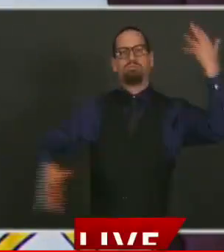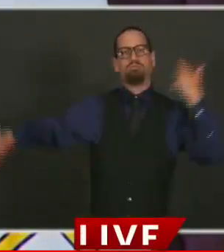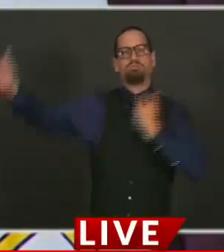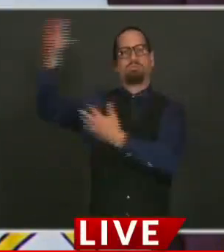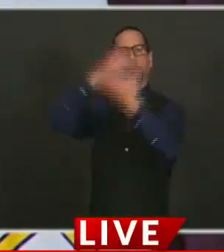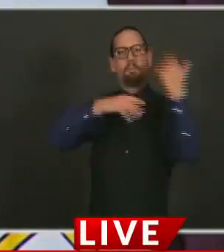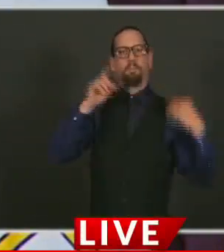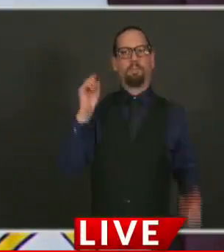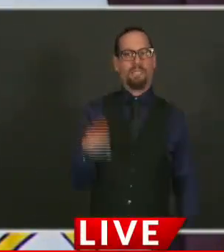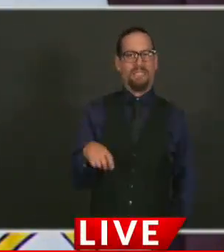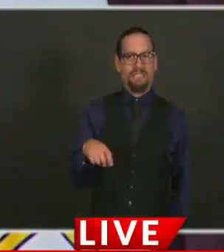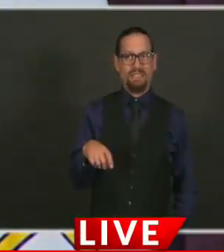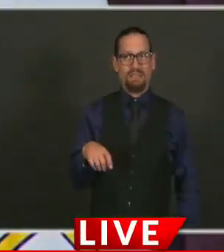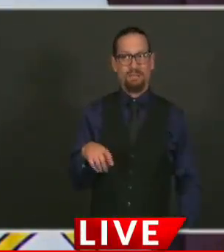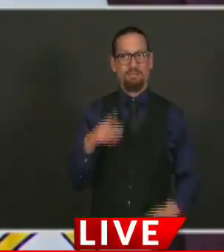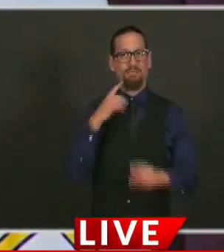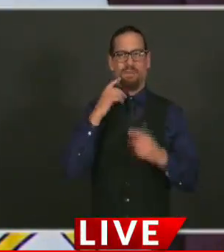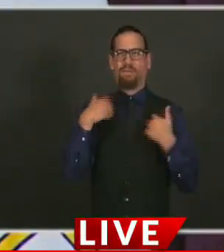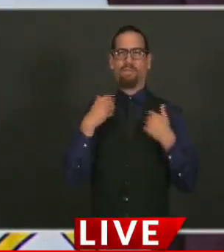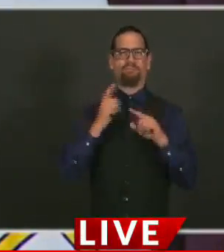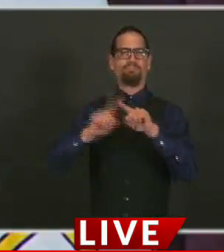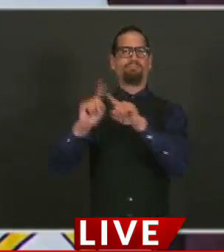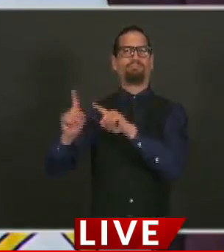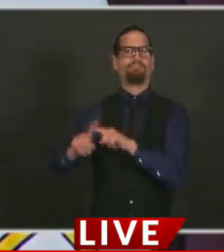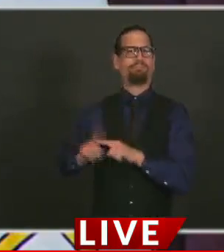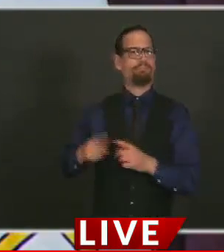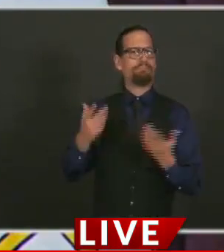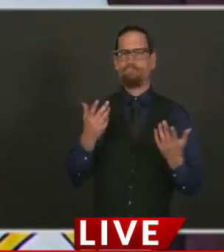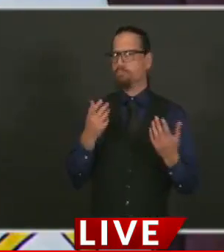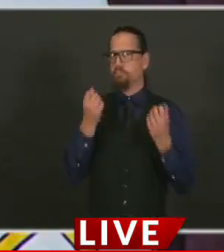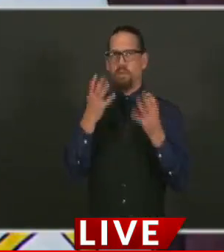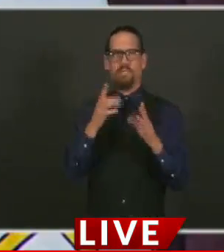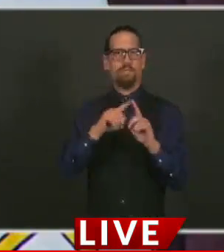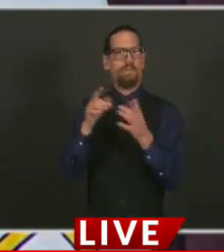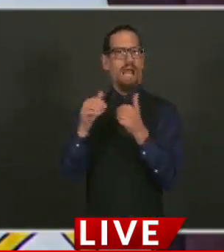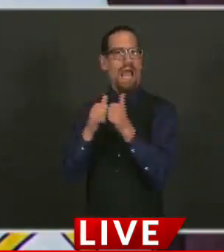HAVING ADEQUATE VENTILATION. THERE IS A VARIETY OF WAYS TO